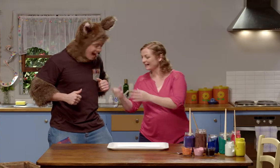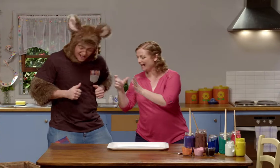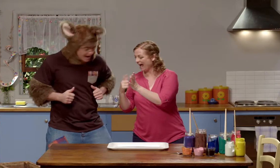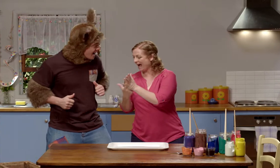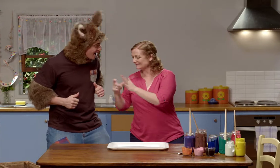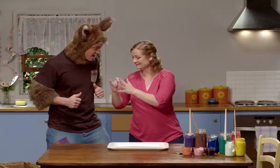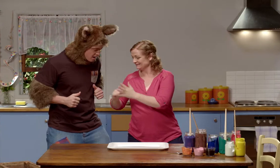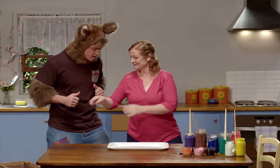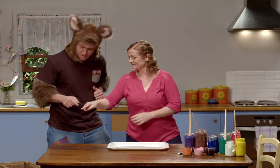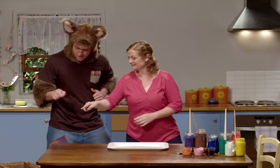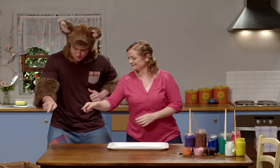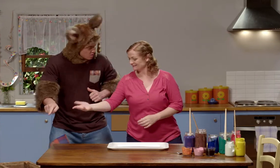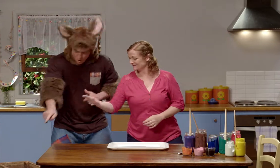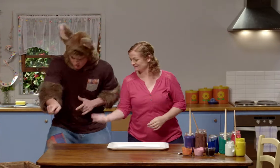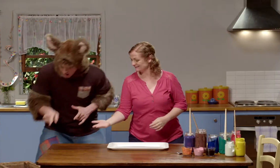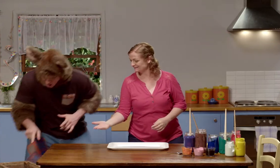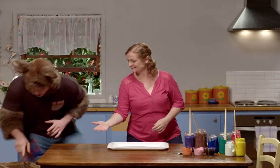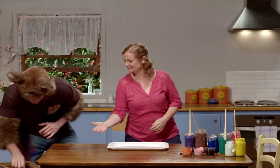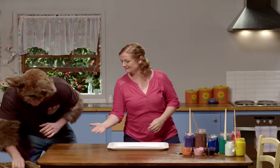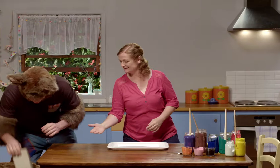Can you please get some cards out of the box? Okay.